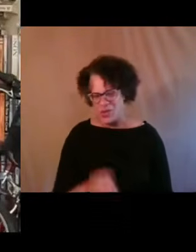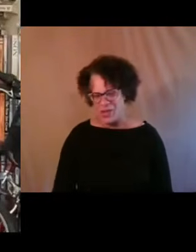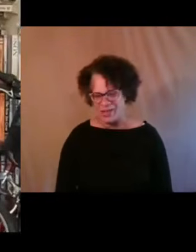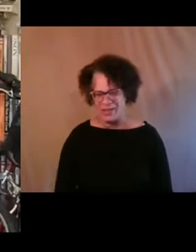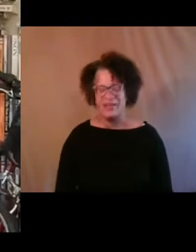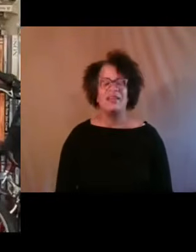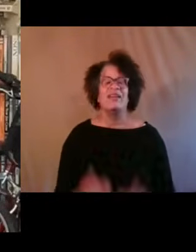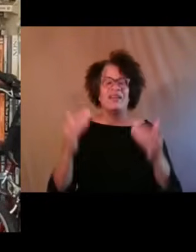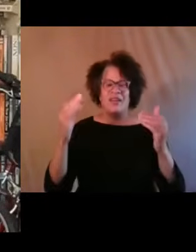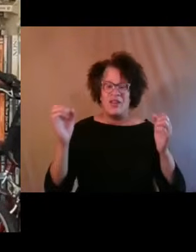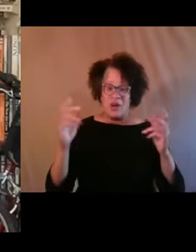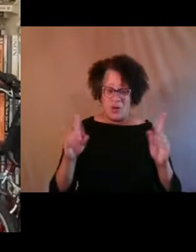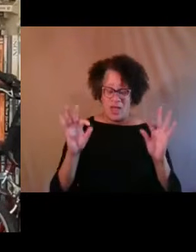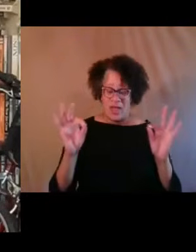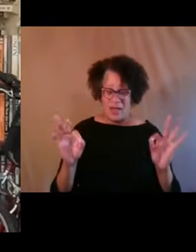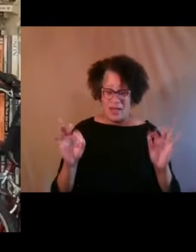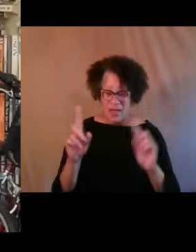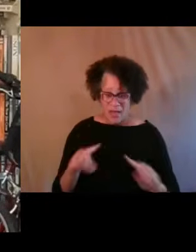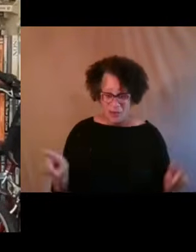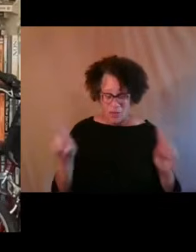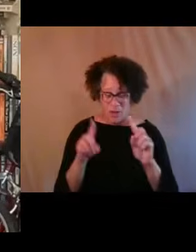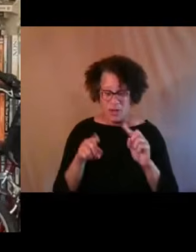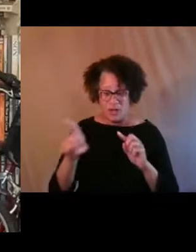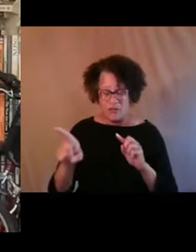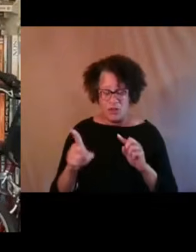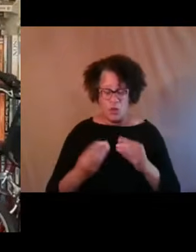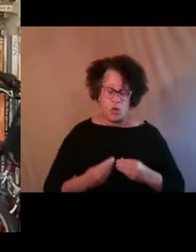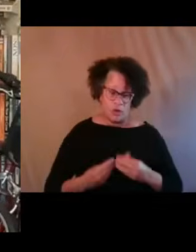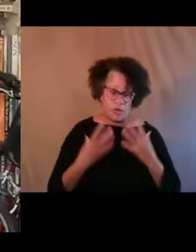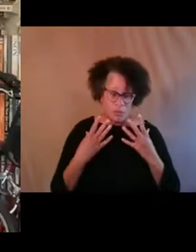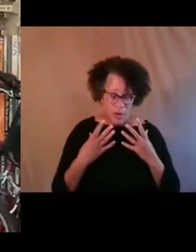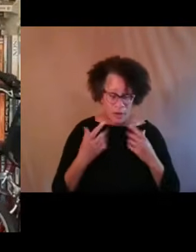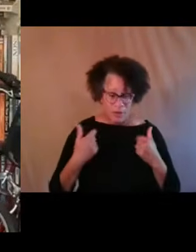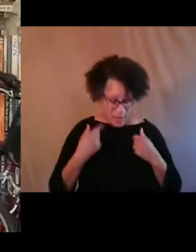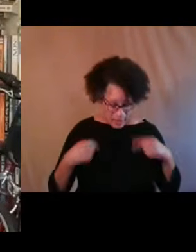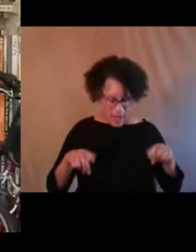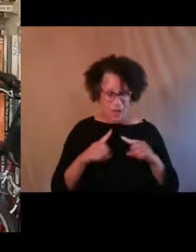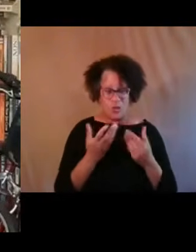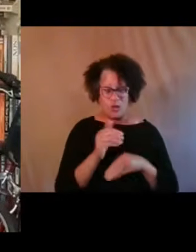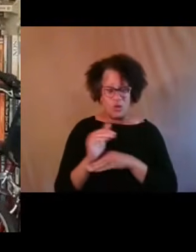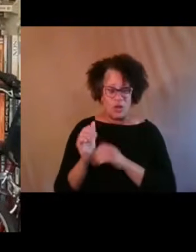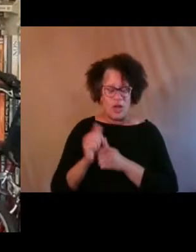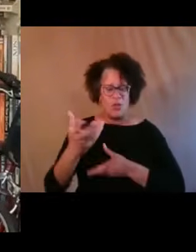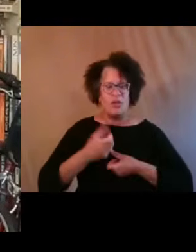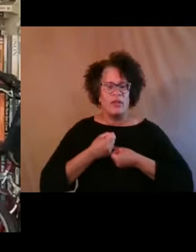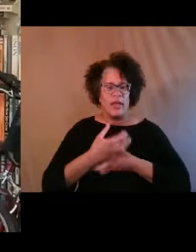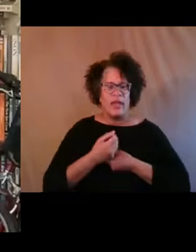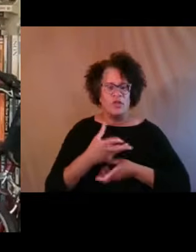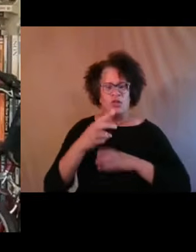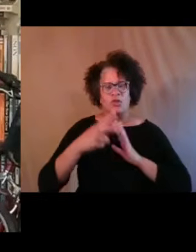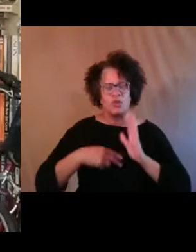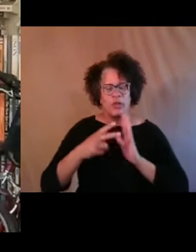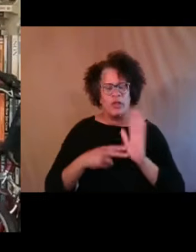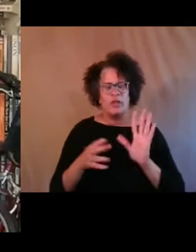Everybody, if you were as moved as we were by what Angel just read, you can learn more about her